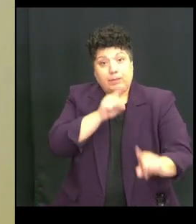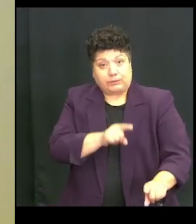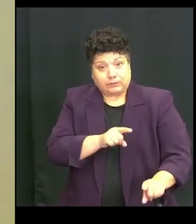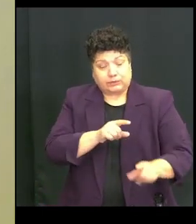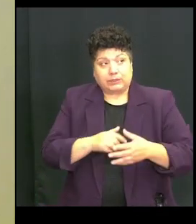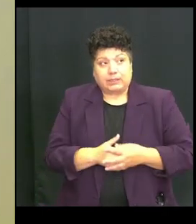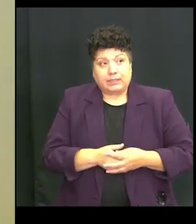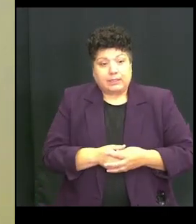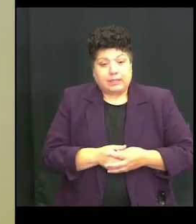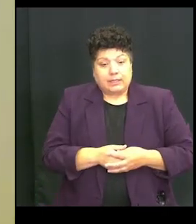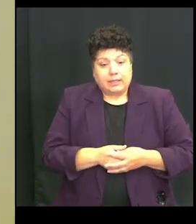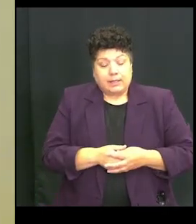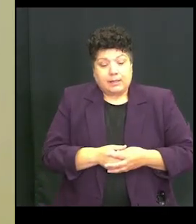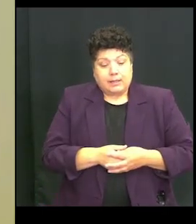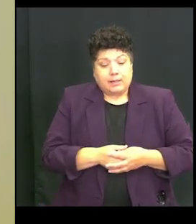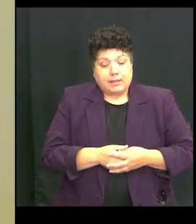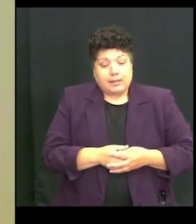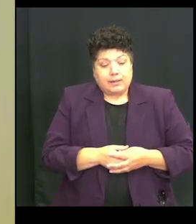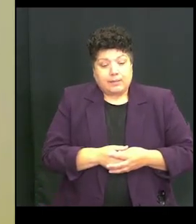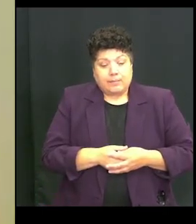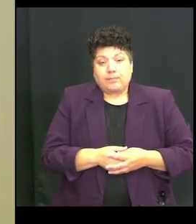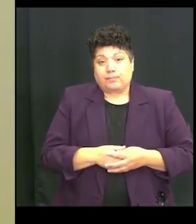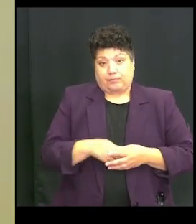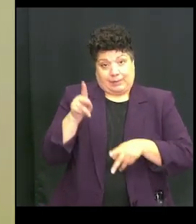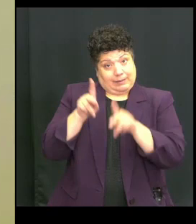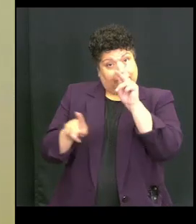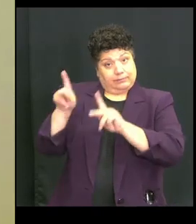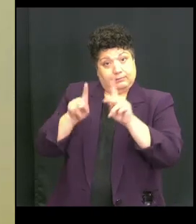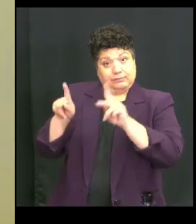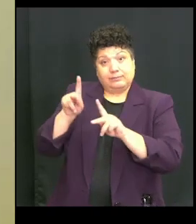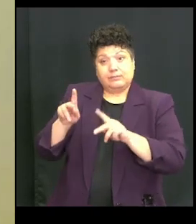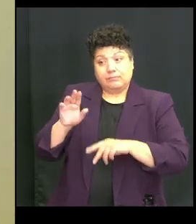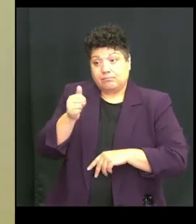how citizens might respond to different approaches.